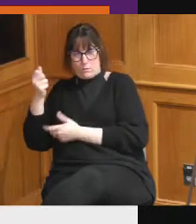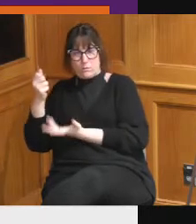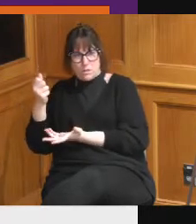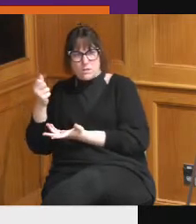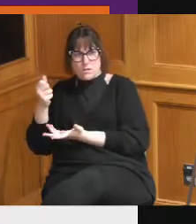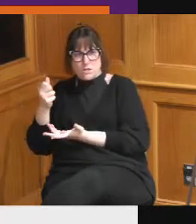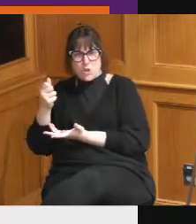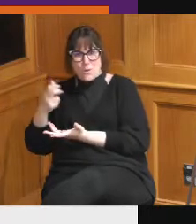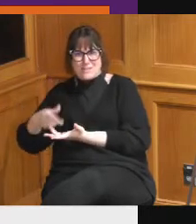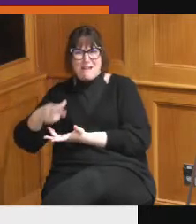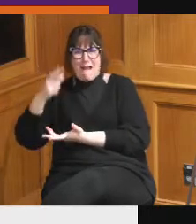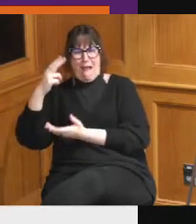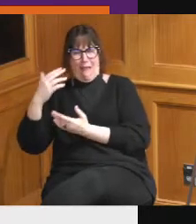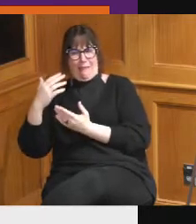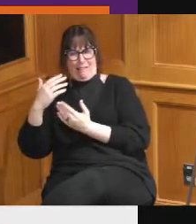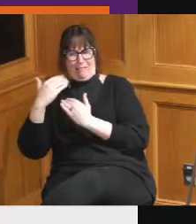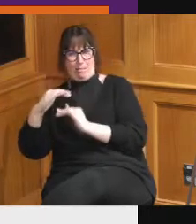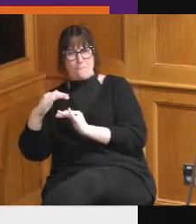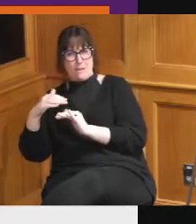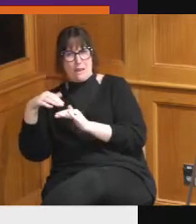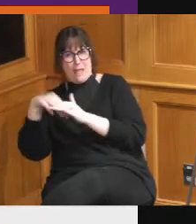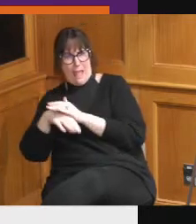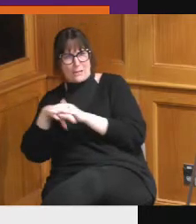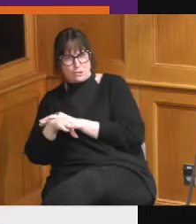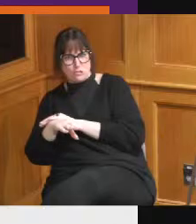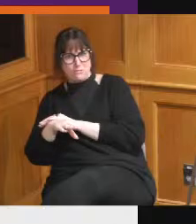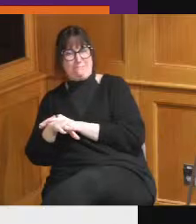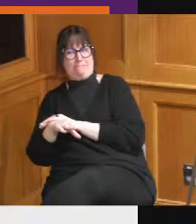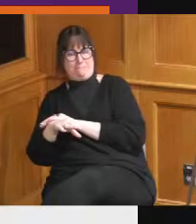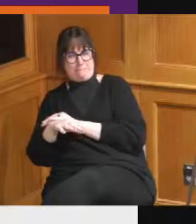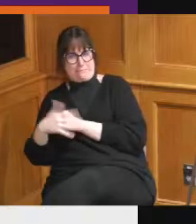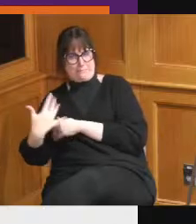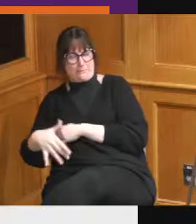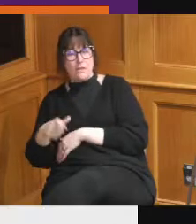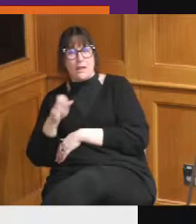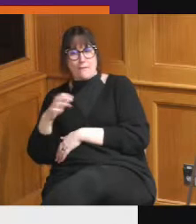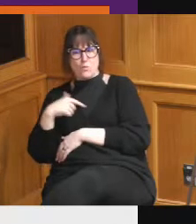we're not going to like if we're only doing that we're limiting what what's going to happen with